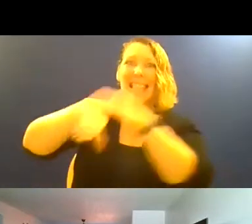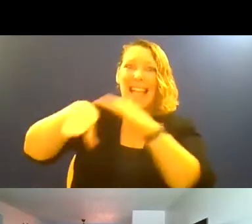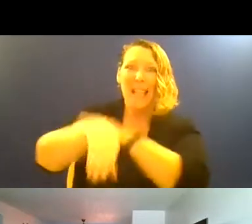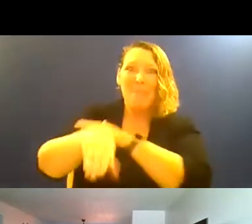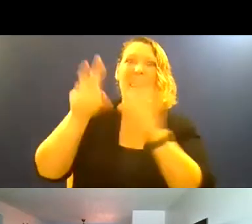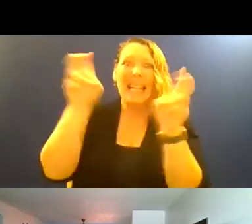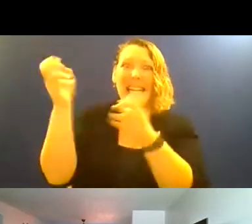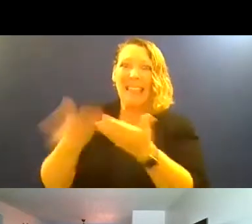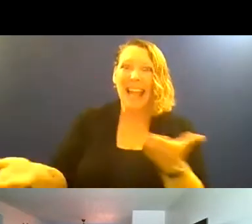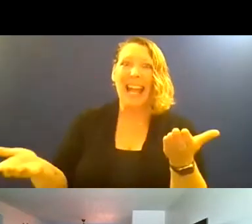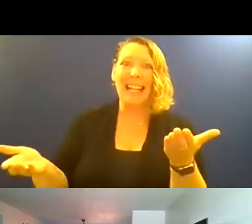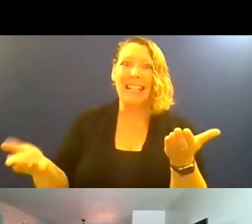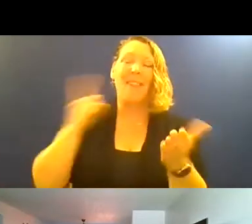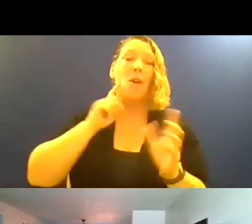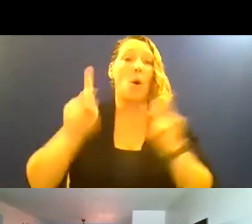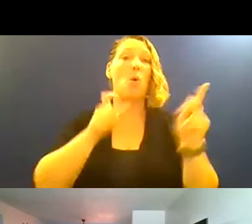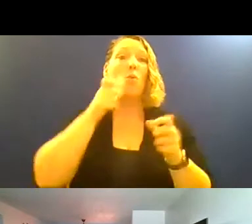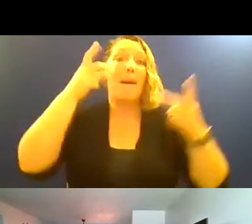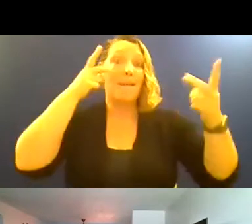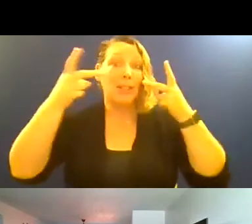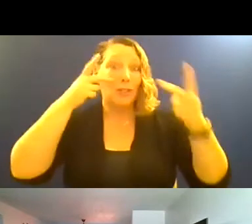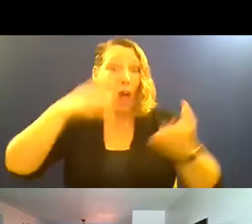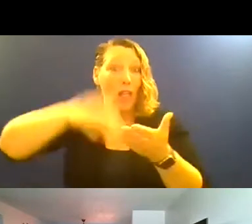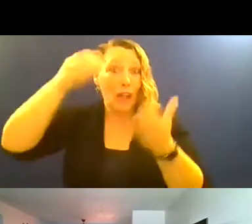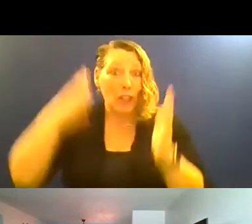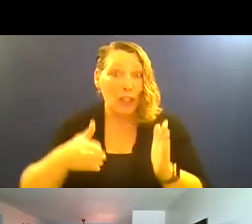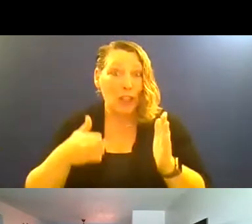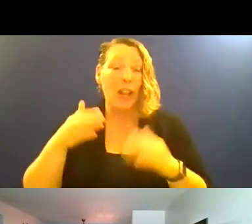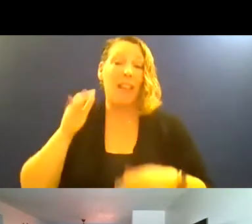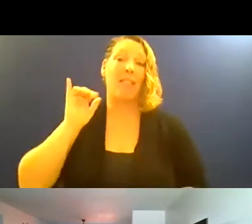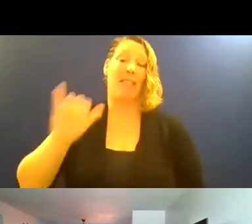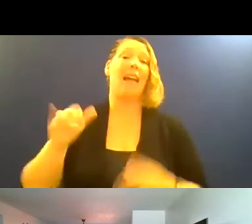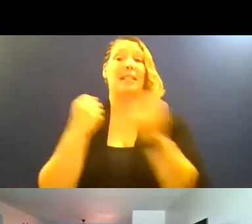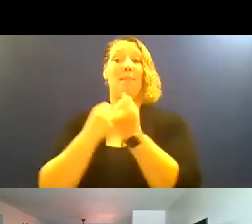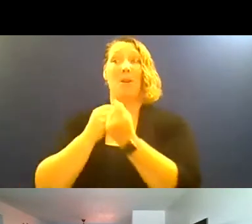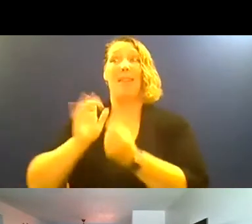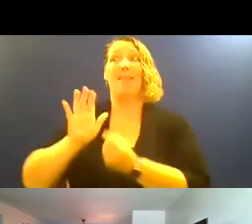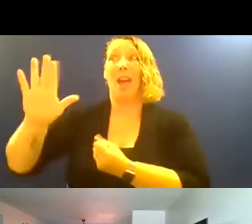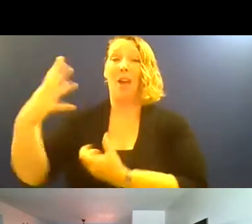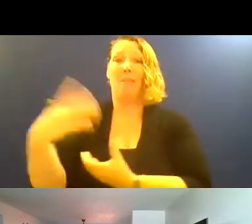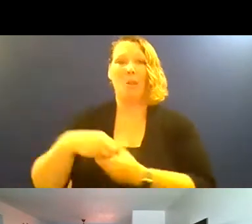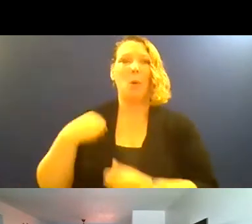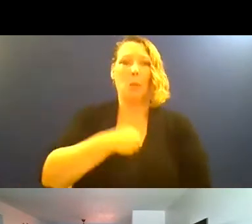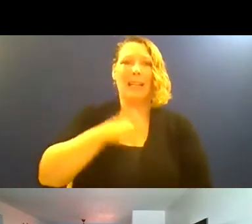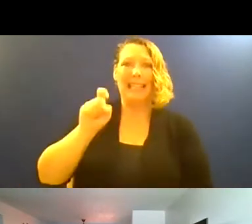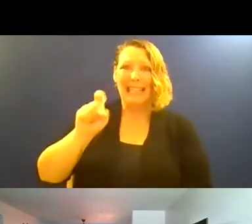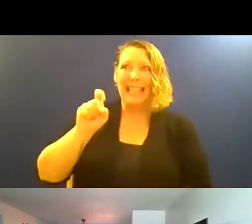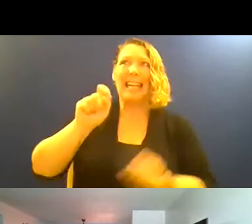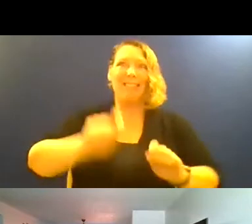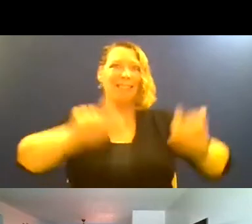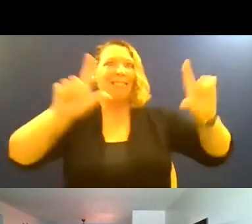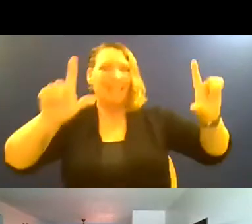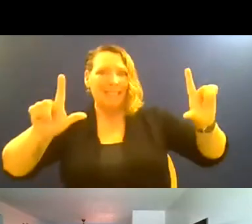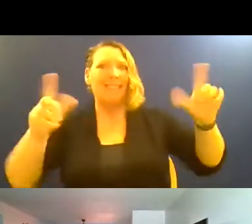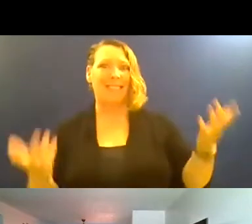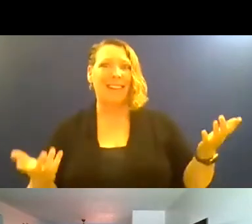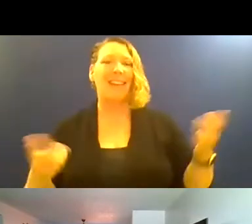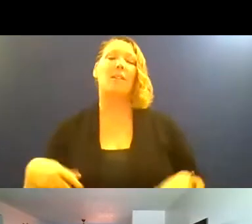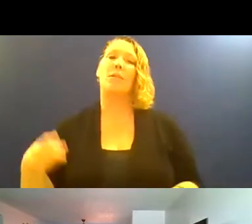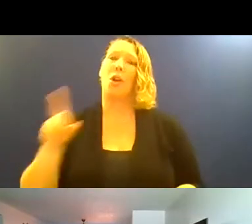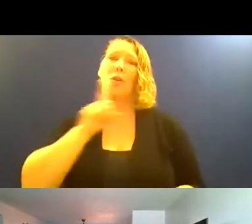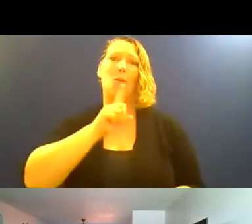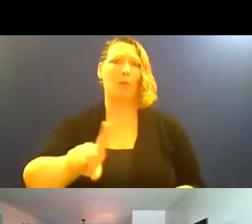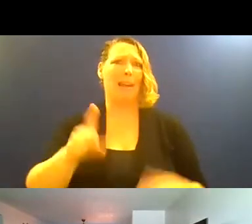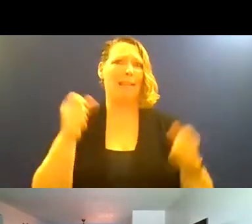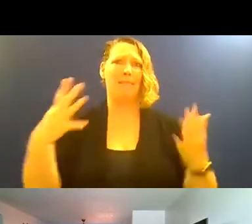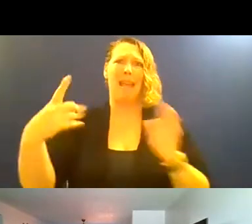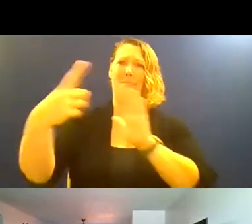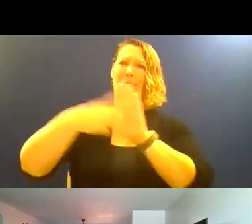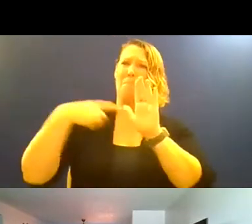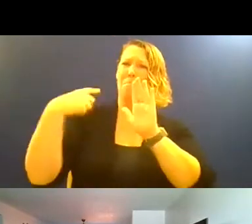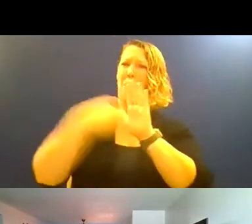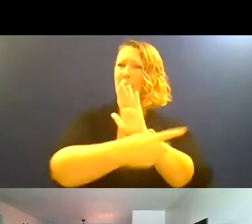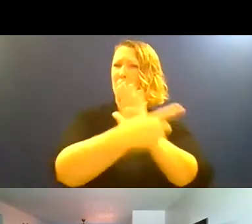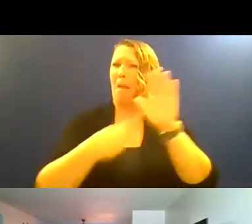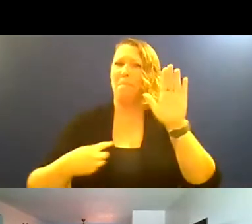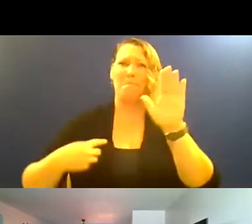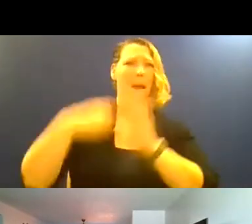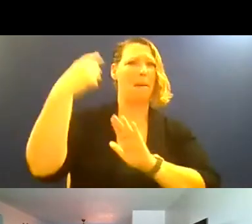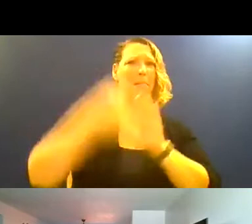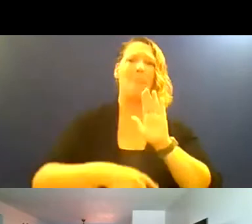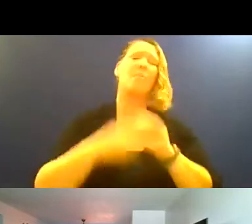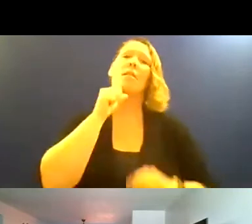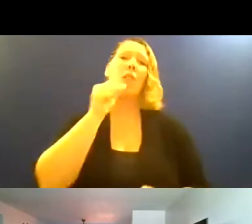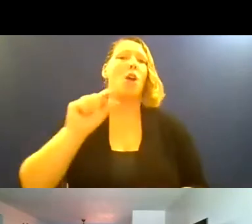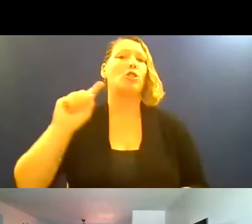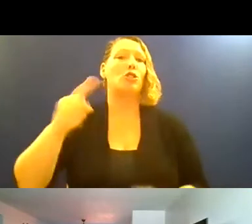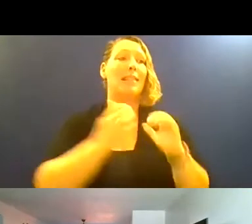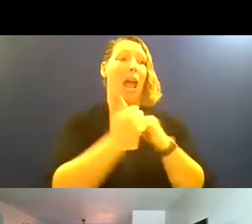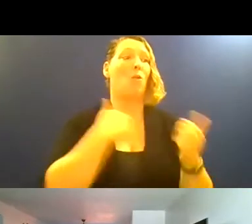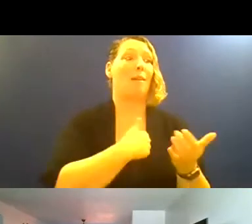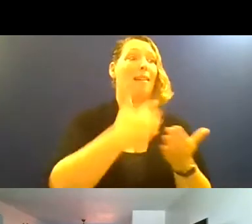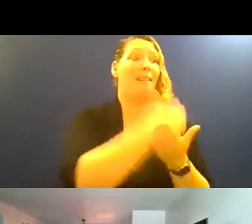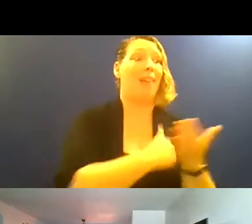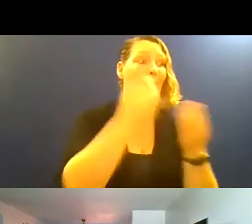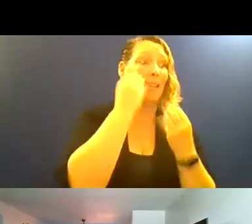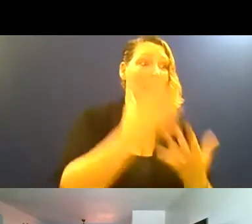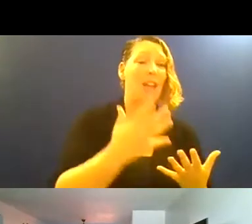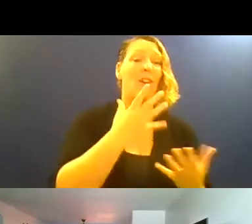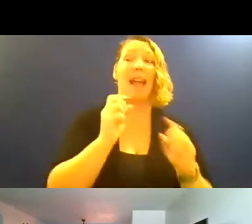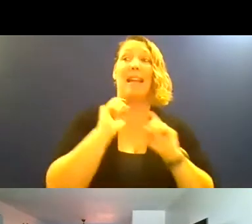Like, like for folks who are visual learners, where that supporting their participation like we need to have that up there, and you know we got so much critical feedback on the way that again not just collecting the data and how we gave people access